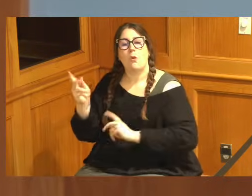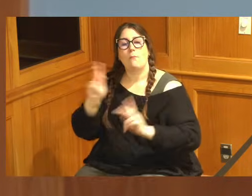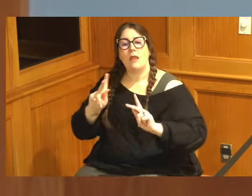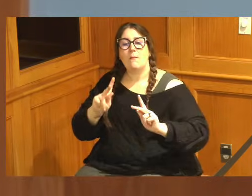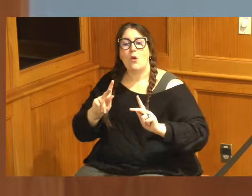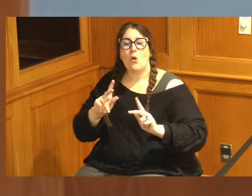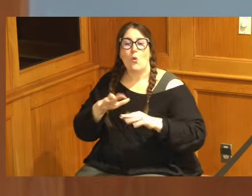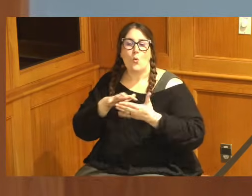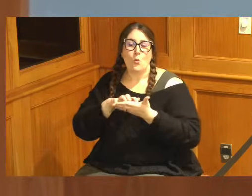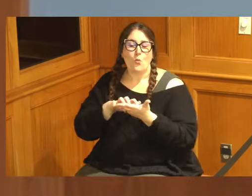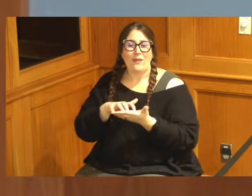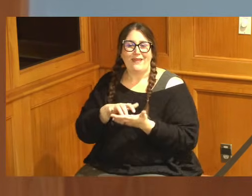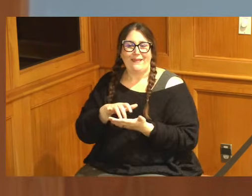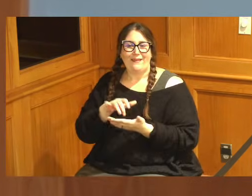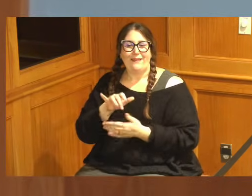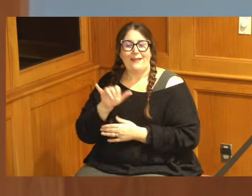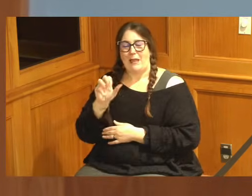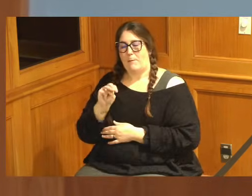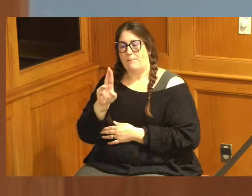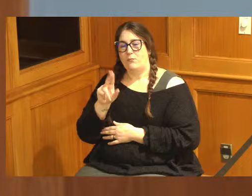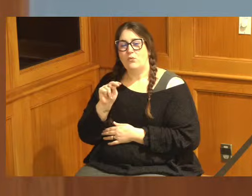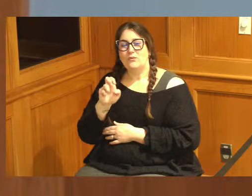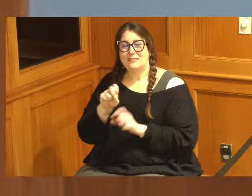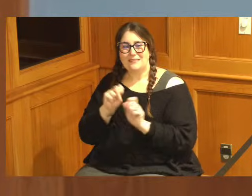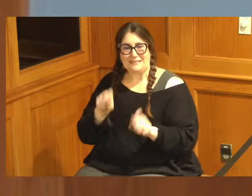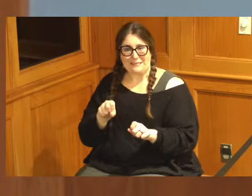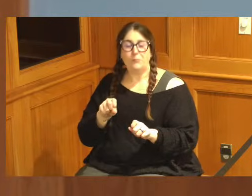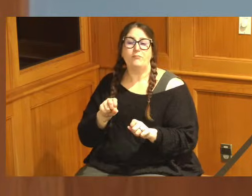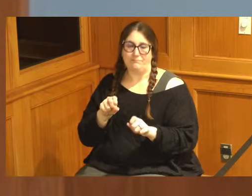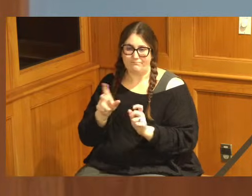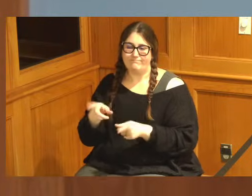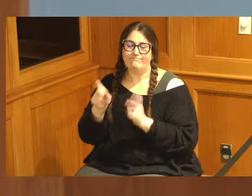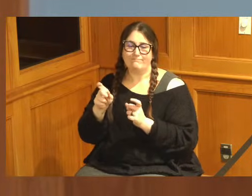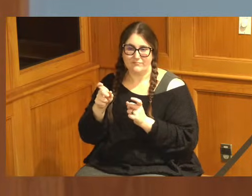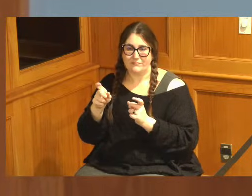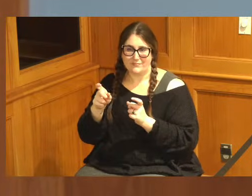immune systems ended up in the hospital. So, we didn't see a lot of pediatric flu cases this year,